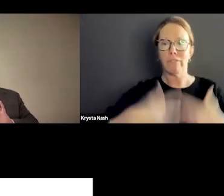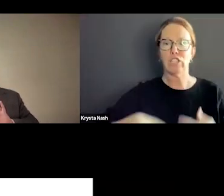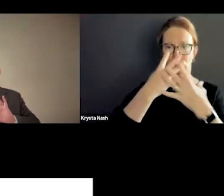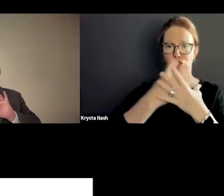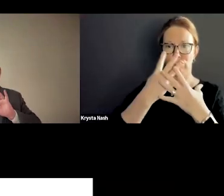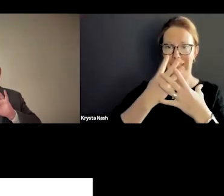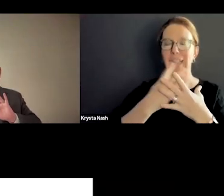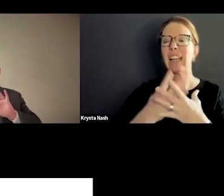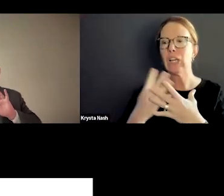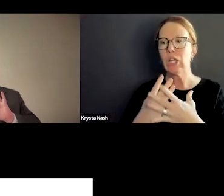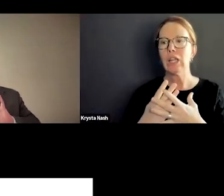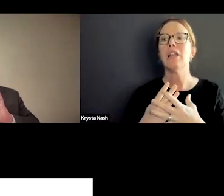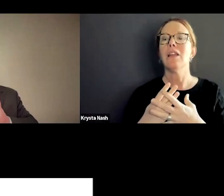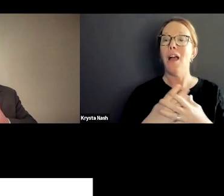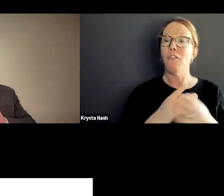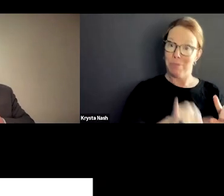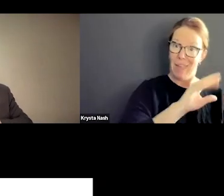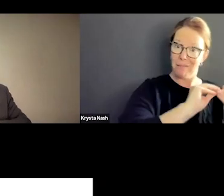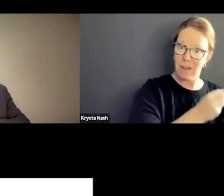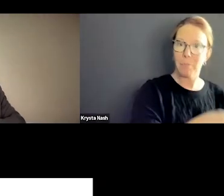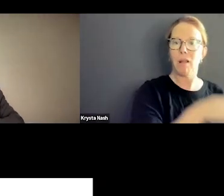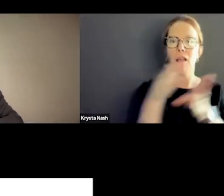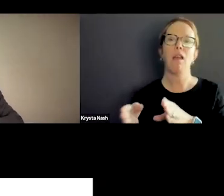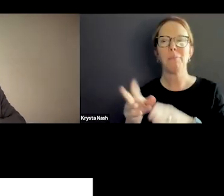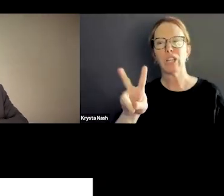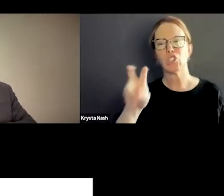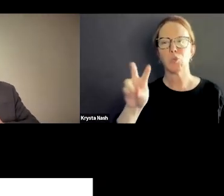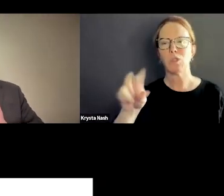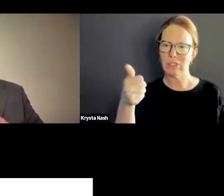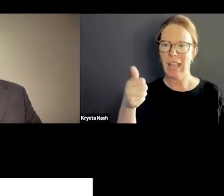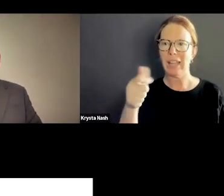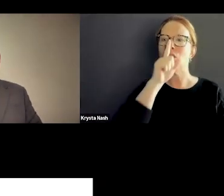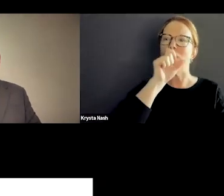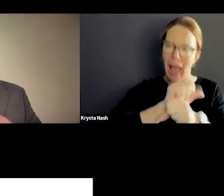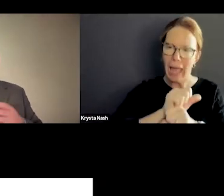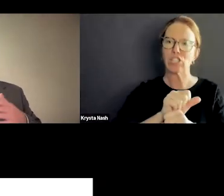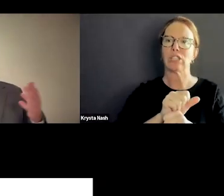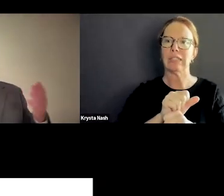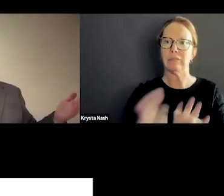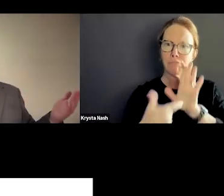We had, we went down to about 210 who actually identified in the study of those.